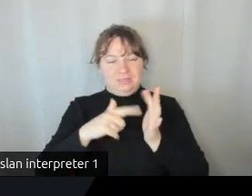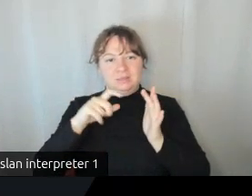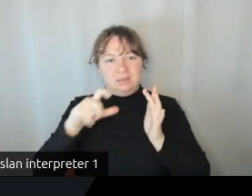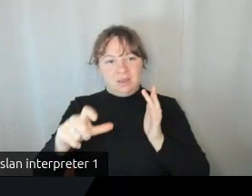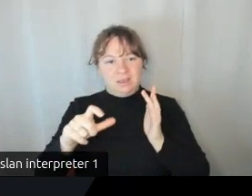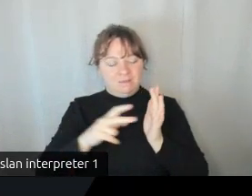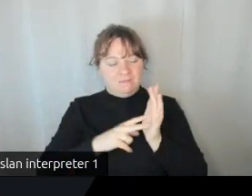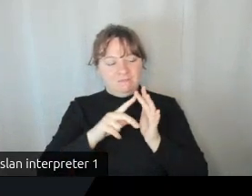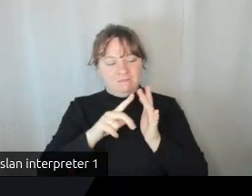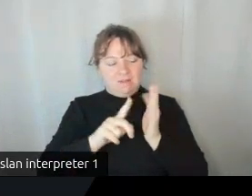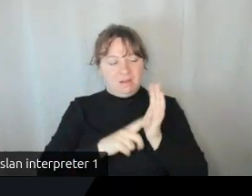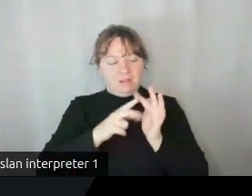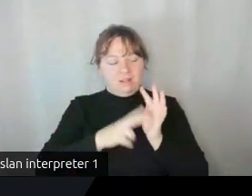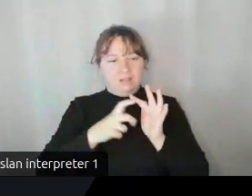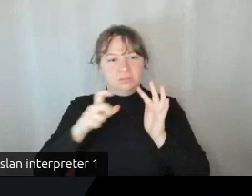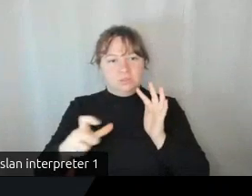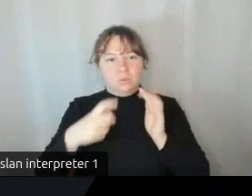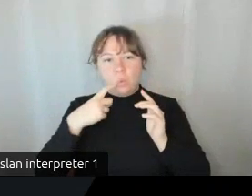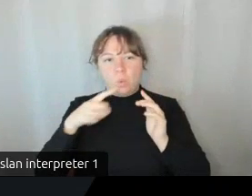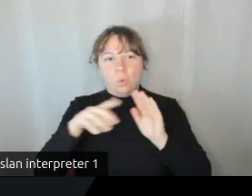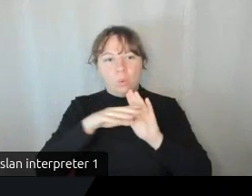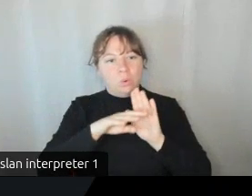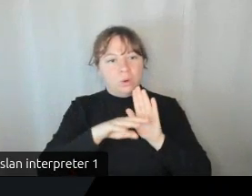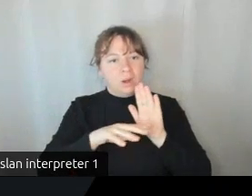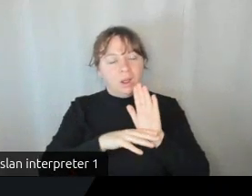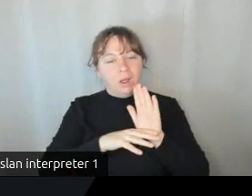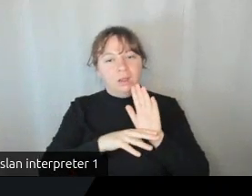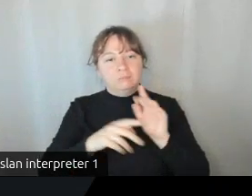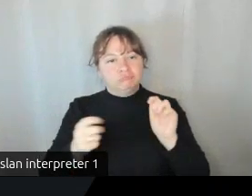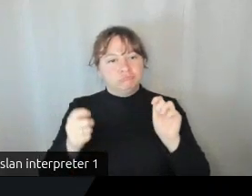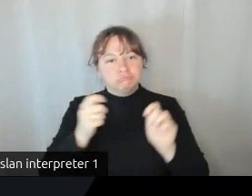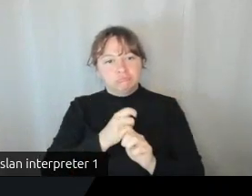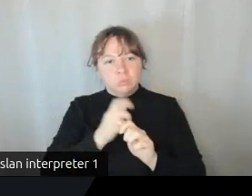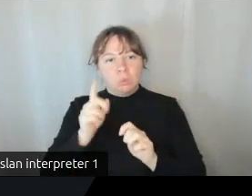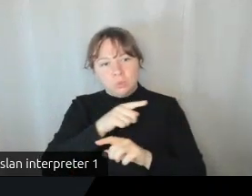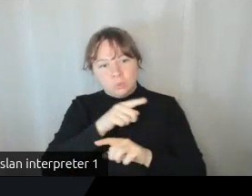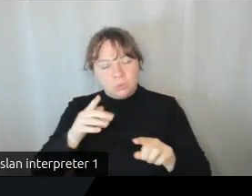I'm your facilitator Katherine Gorter from Legal Aid Queensland's community legal education team.